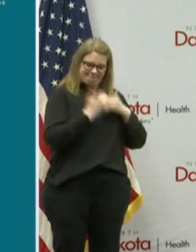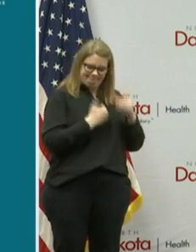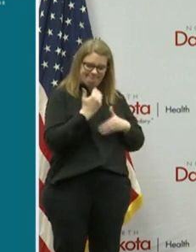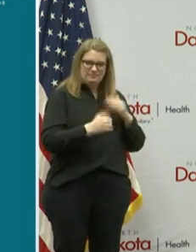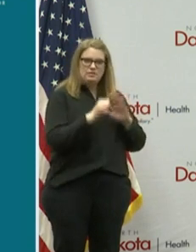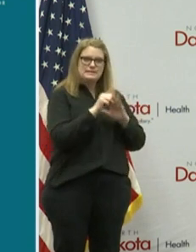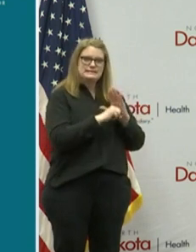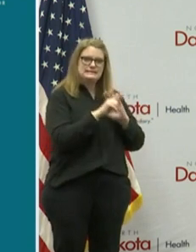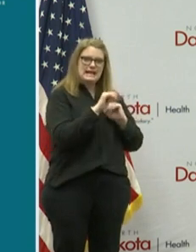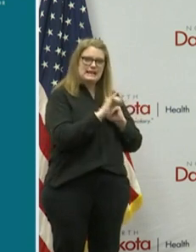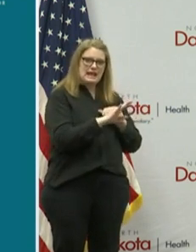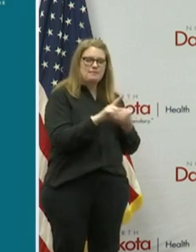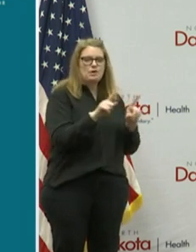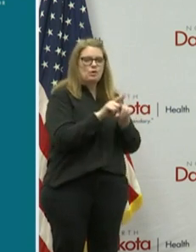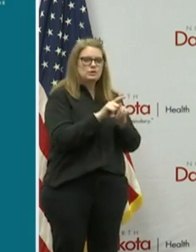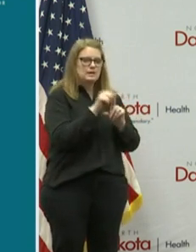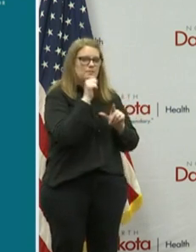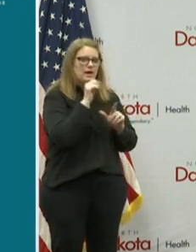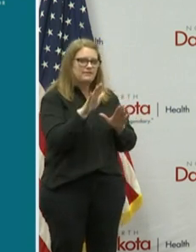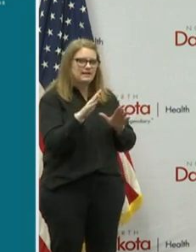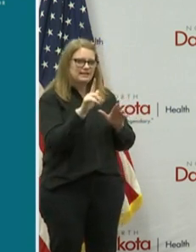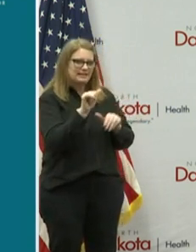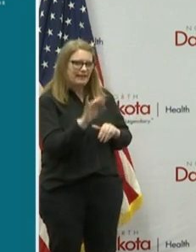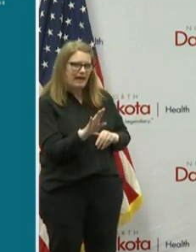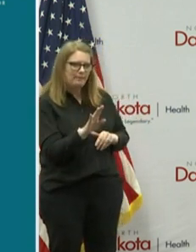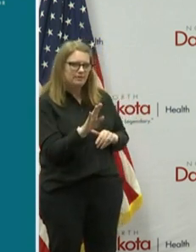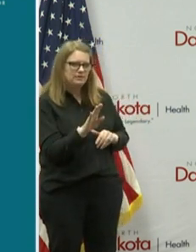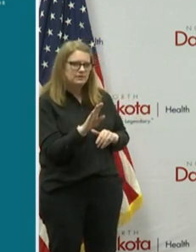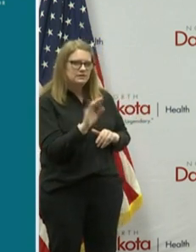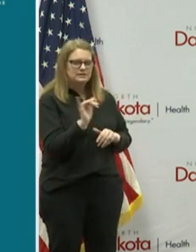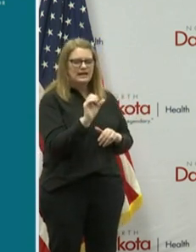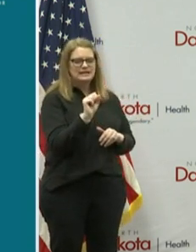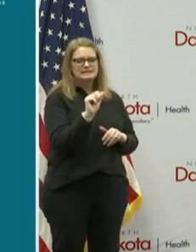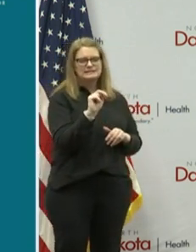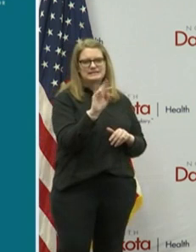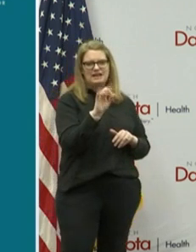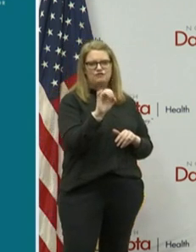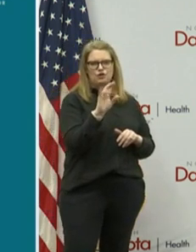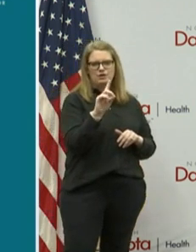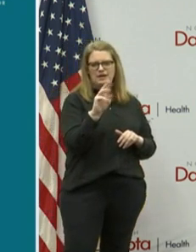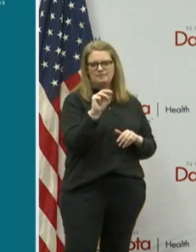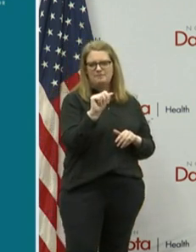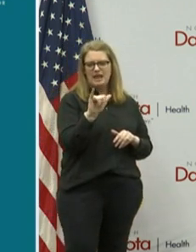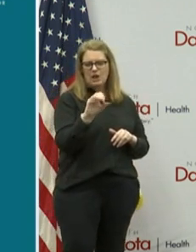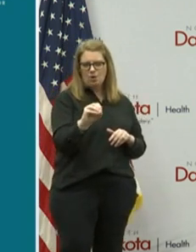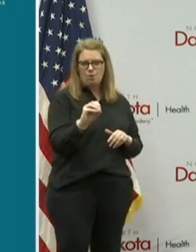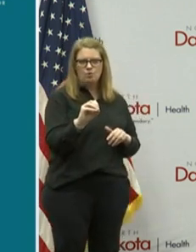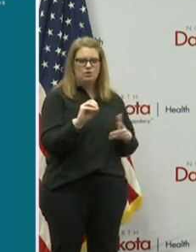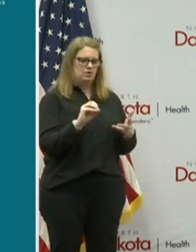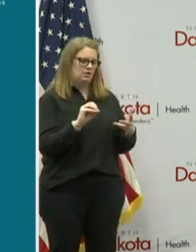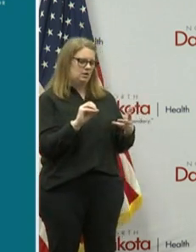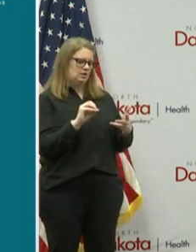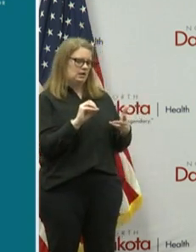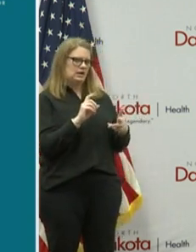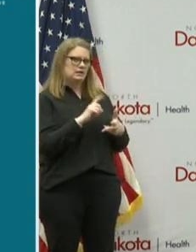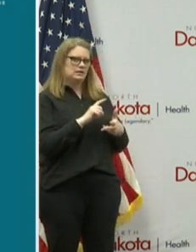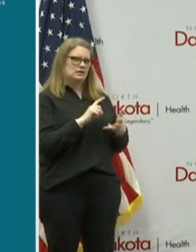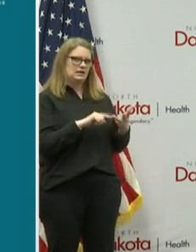PEOPLE FROM THE DEPARTMENT OF HEALTH AND ON FRIDAY, WE COMPLETED AS MORE IN ONE DAY